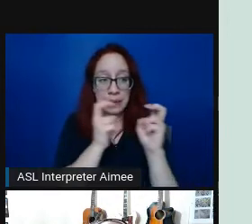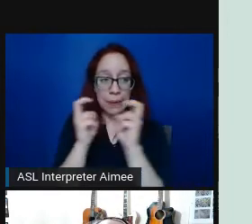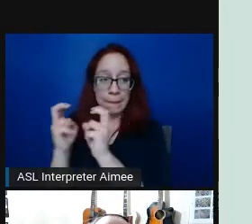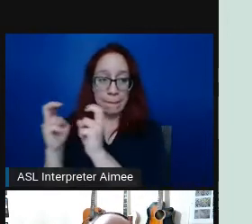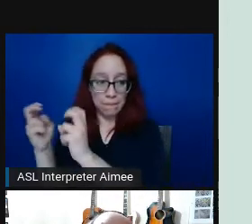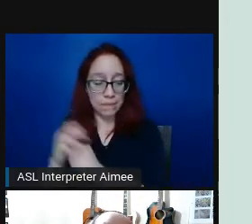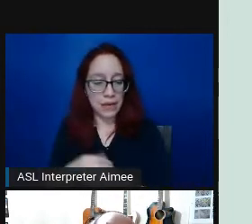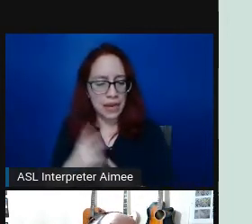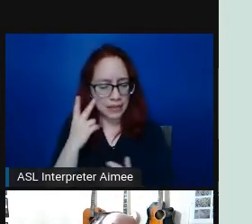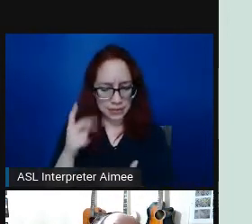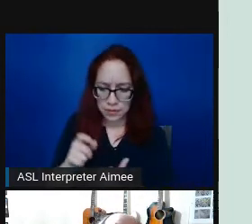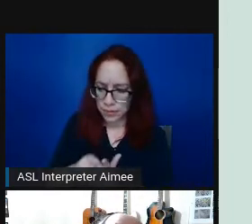Where are they?